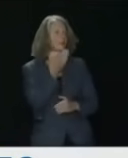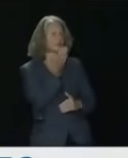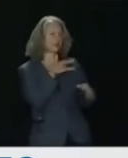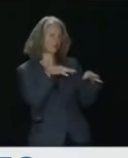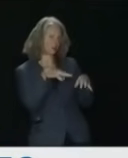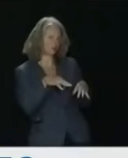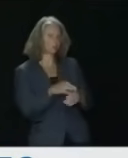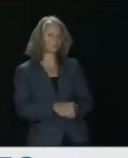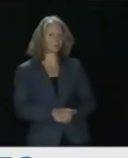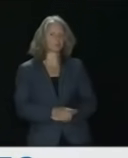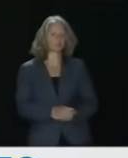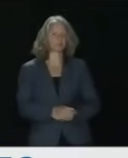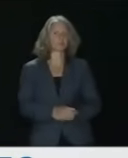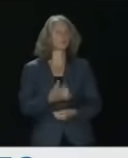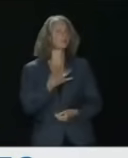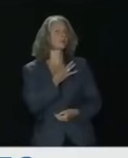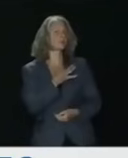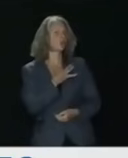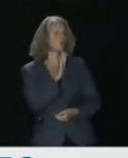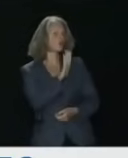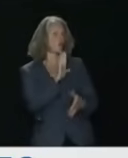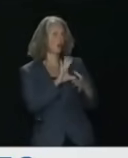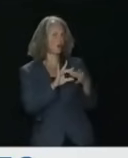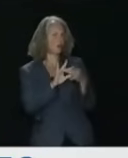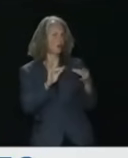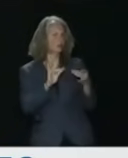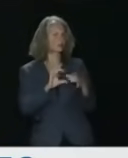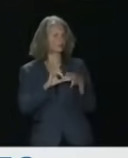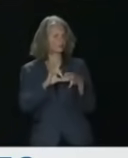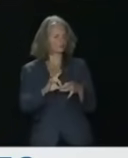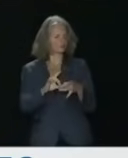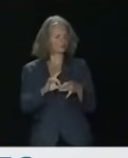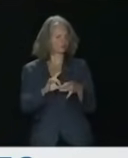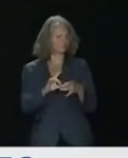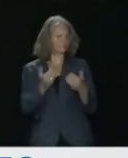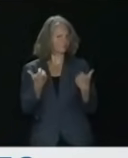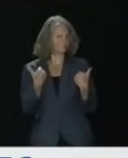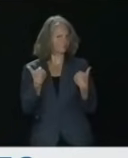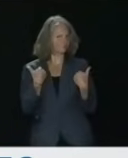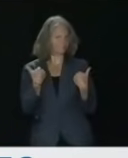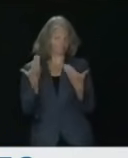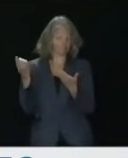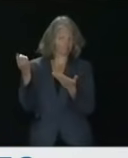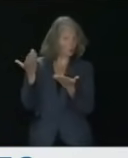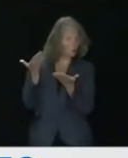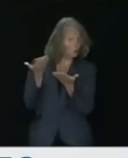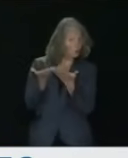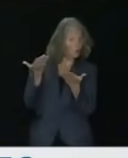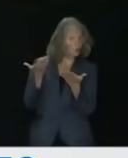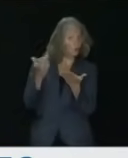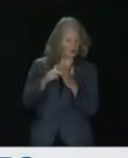IMMUNE BOOSTING EFFECT. FOLLOW-UP? Reporter: THANK YOU FOR. THAT I'M WONDERING GIVEN WHAT